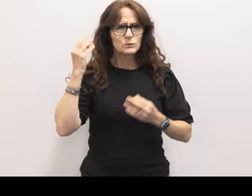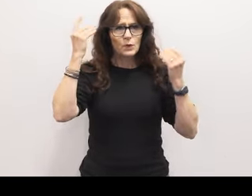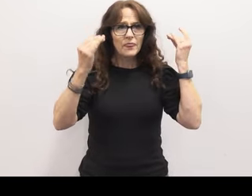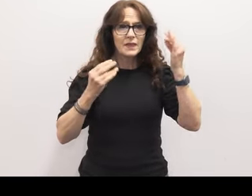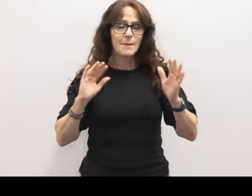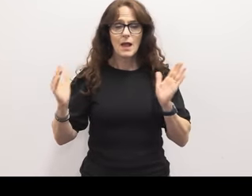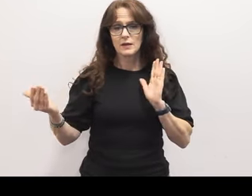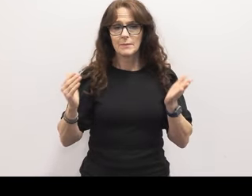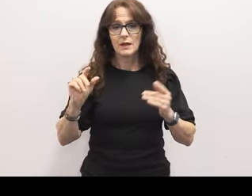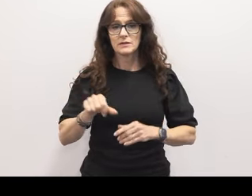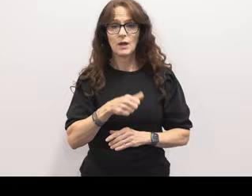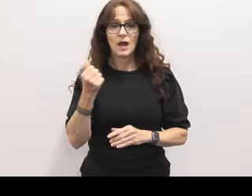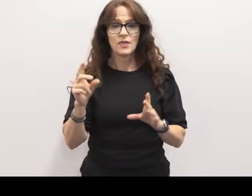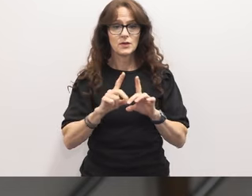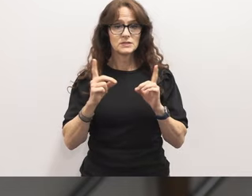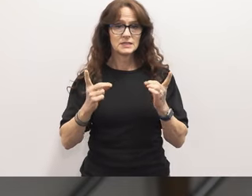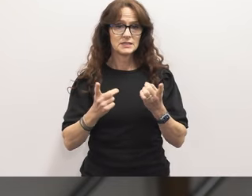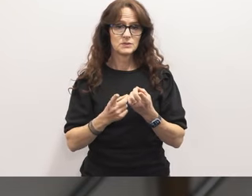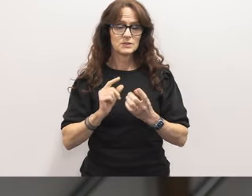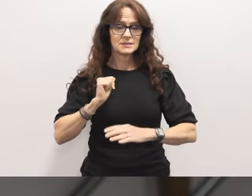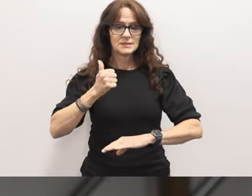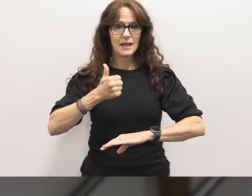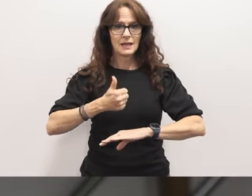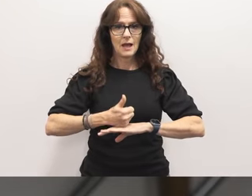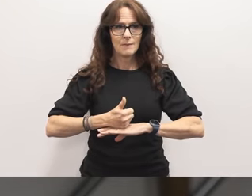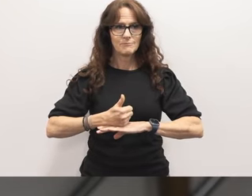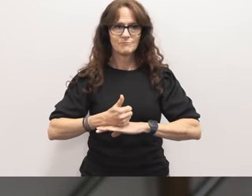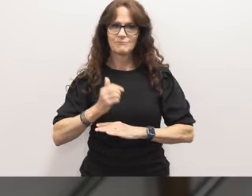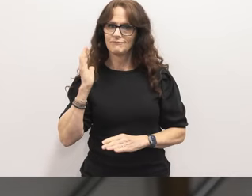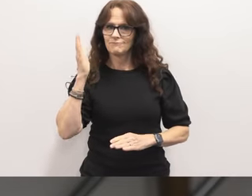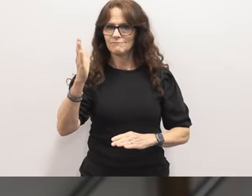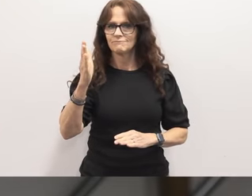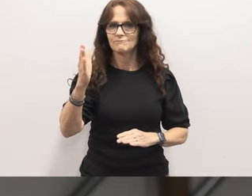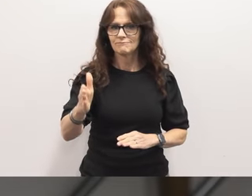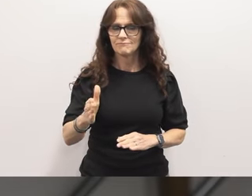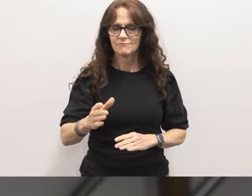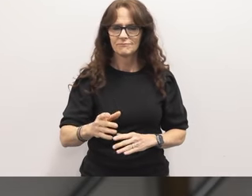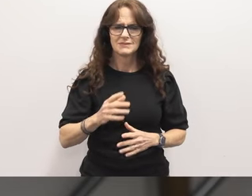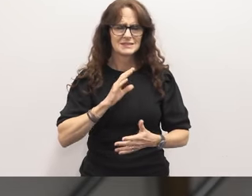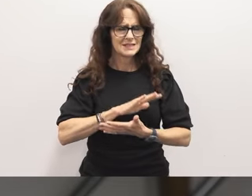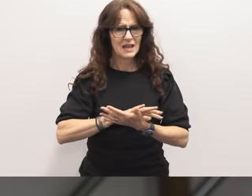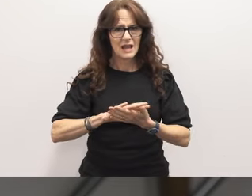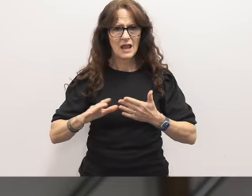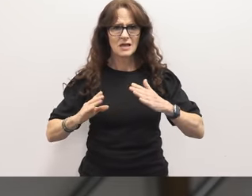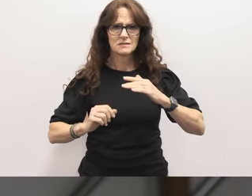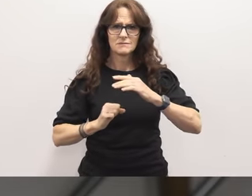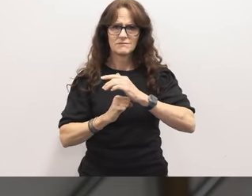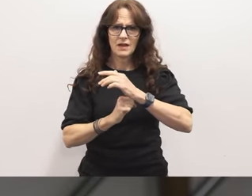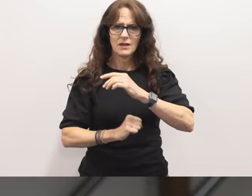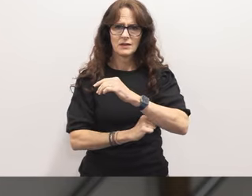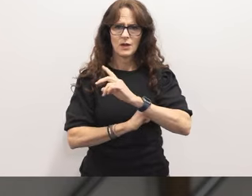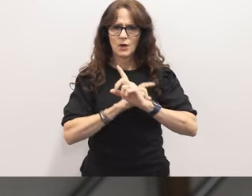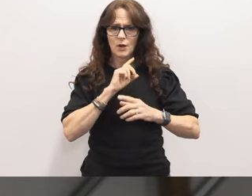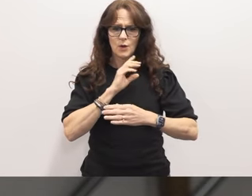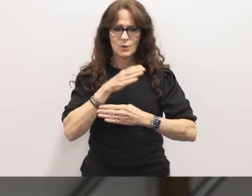to other districts and think about setting ourselves up for the future, some really nice foundational results in our foundational skills.